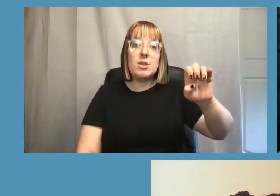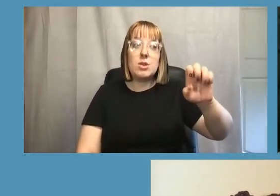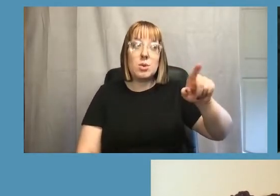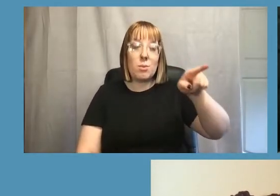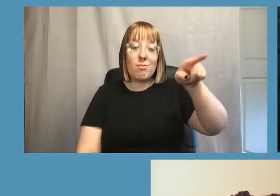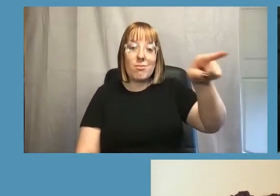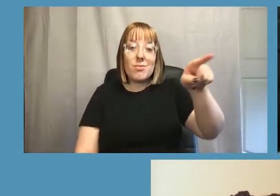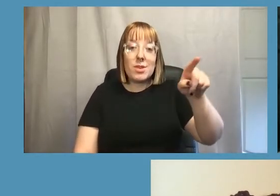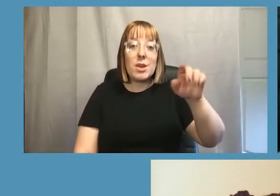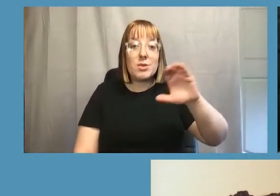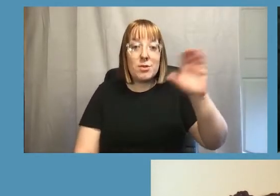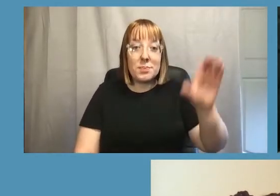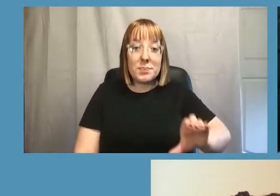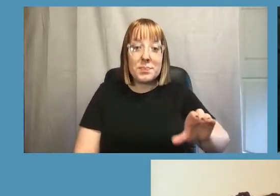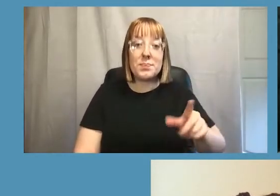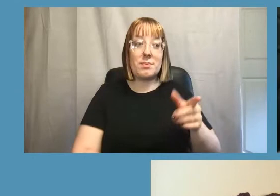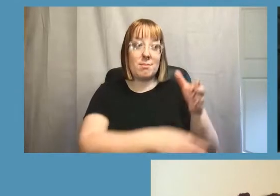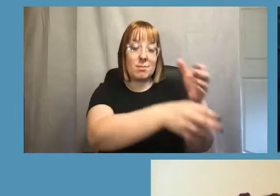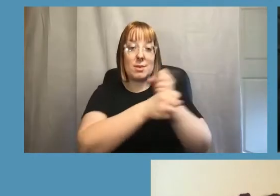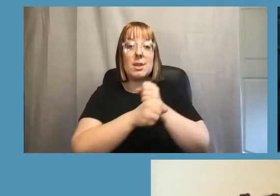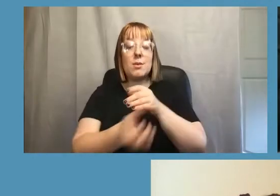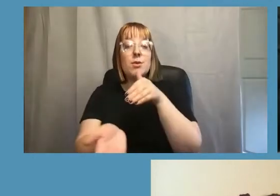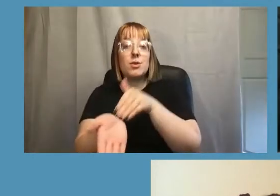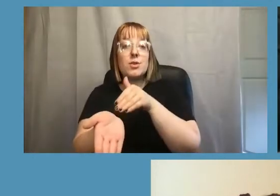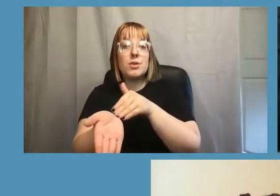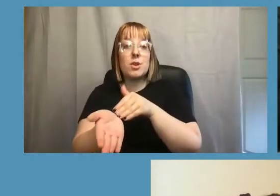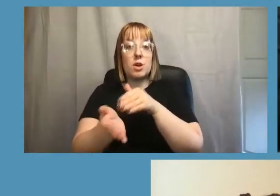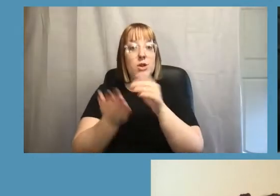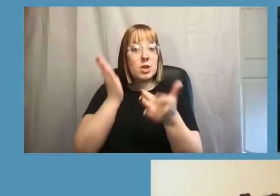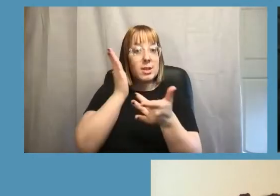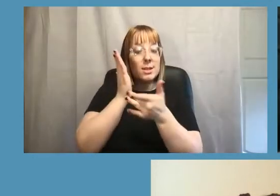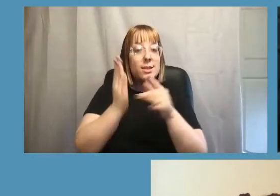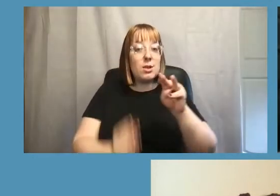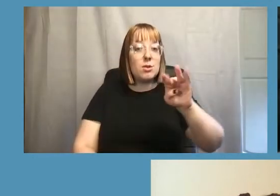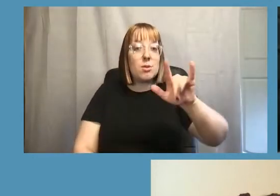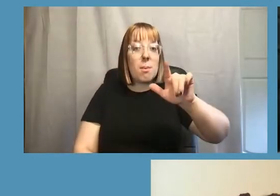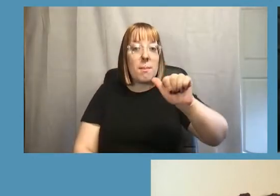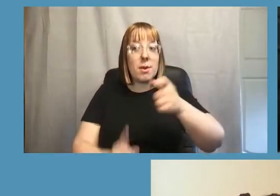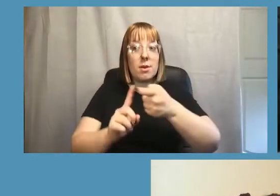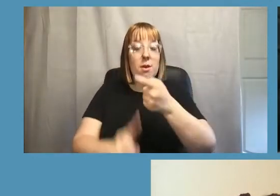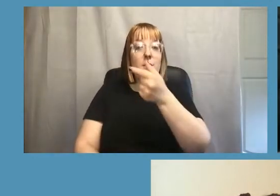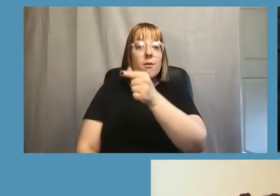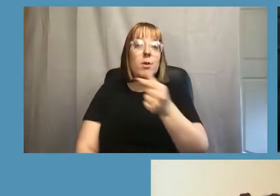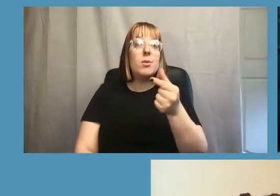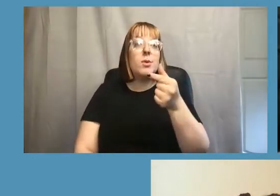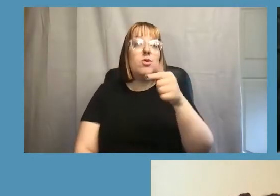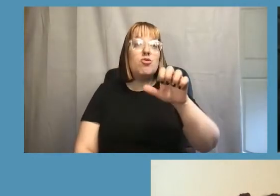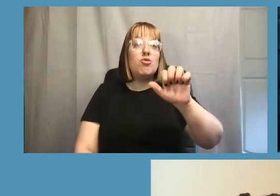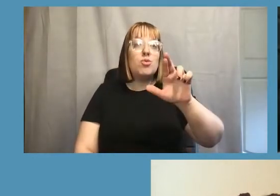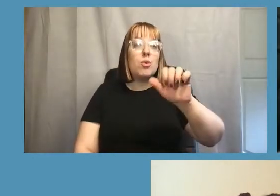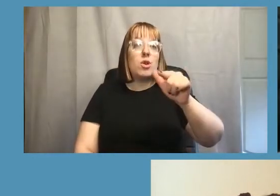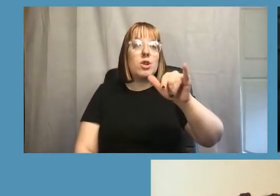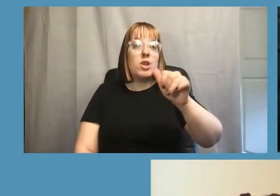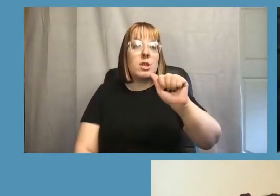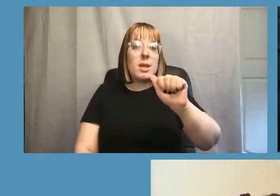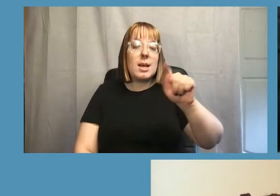a doctorate in digital media from georgia tech currently dr gaskins is a resident in the autodesk